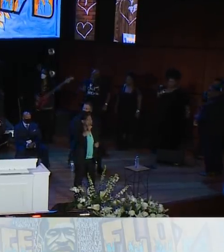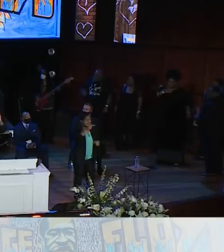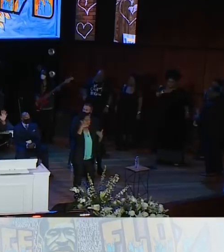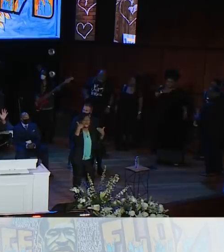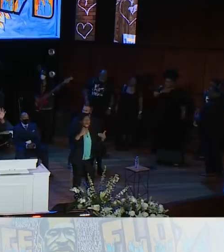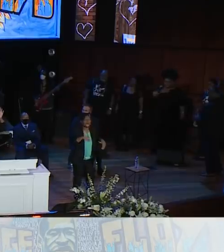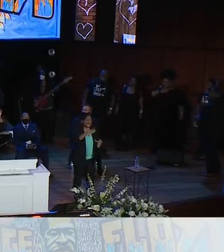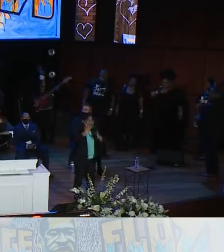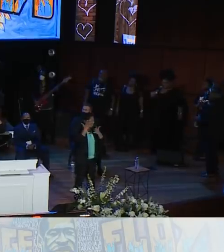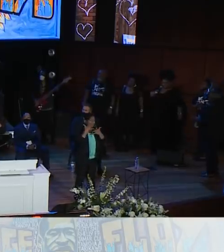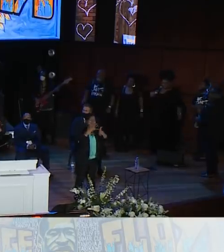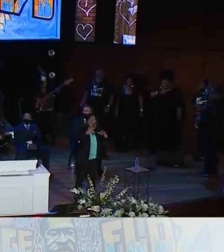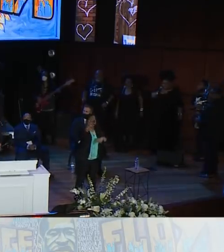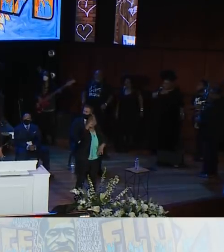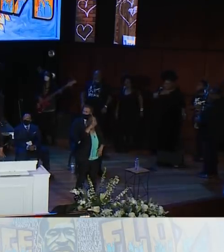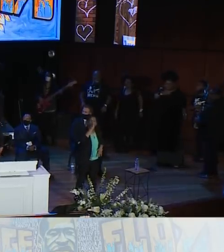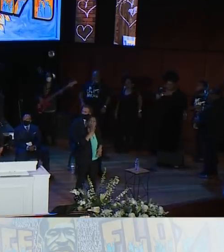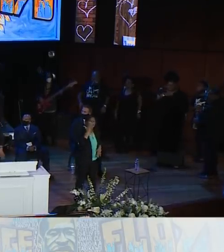OH, PRAISE GOD